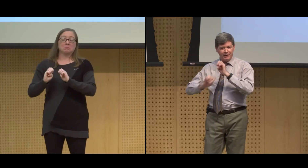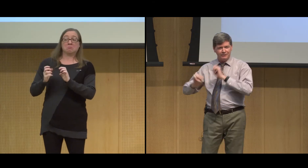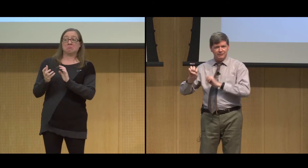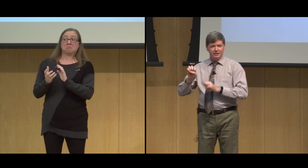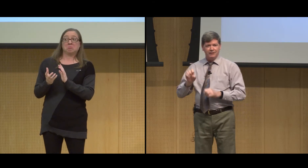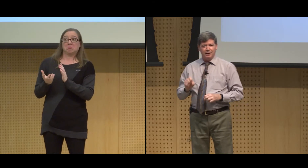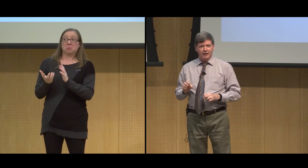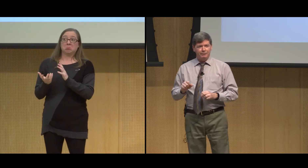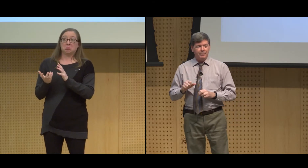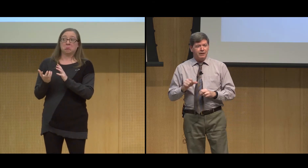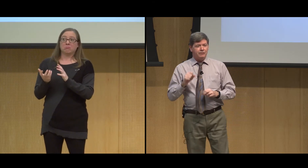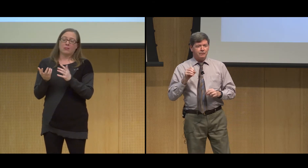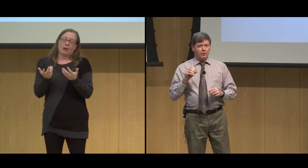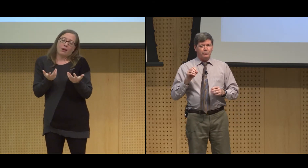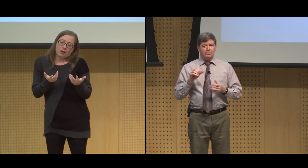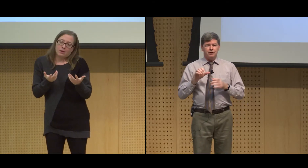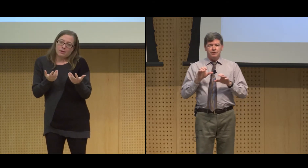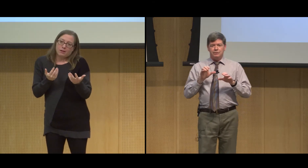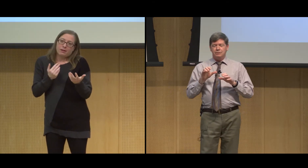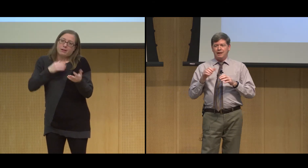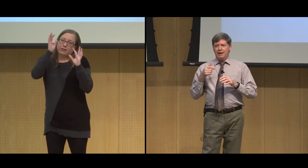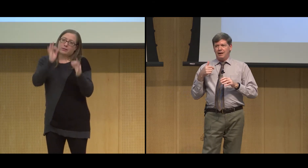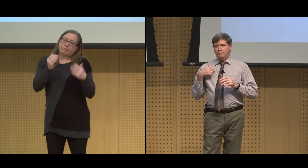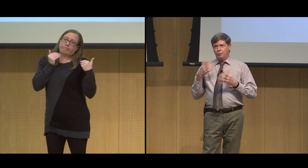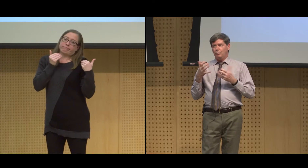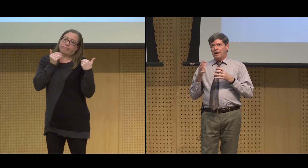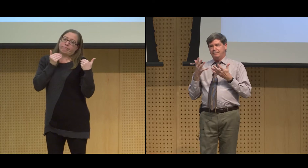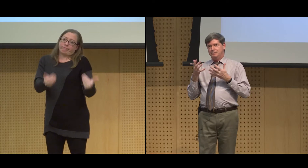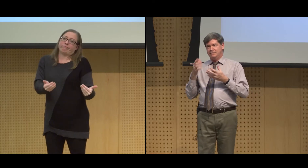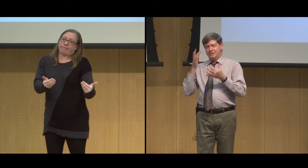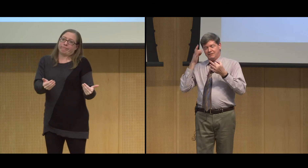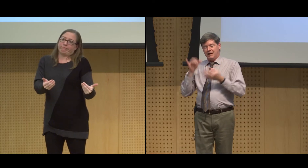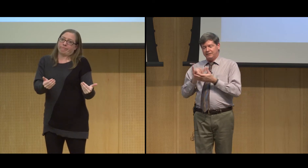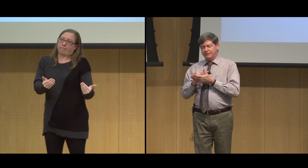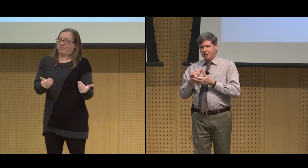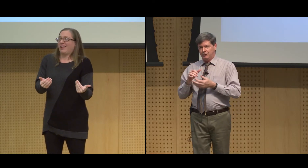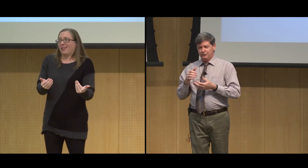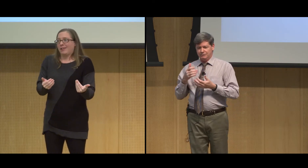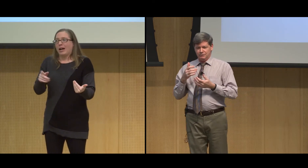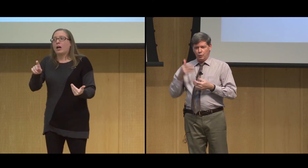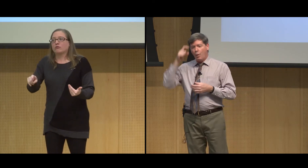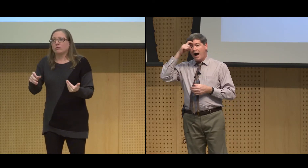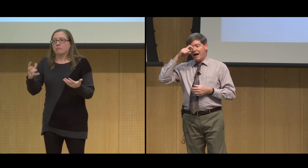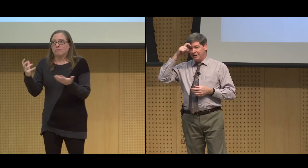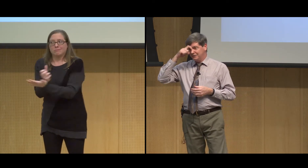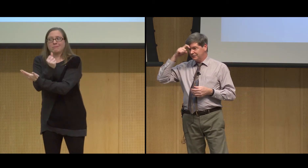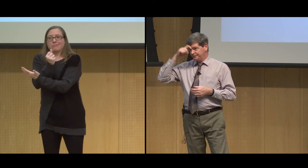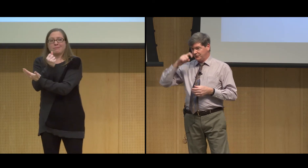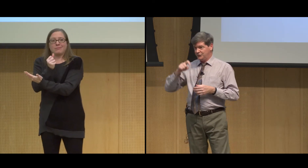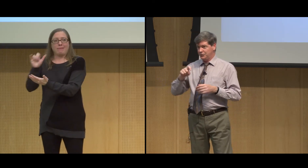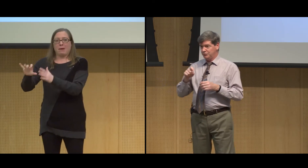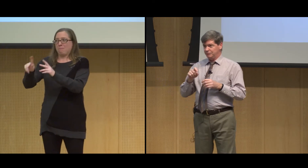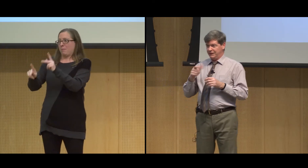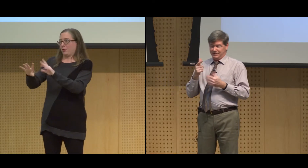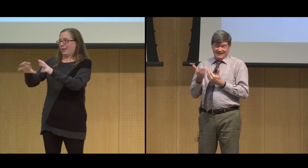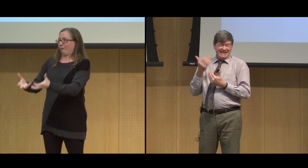Um, so, I--I decided that that was wise to--and easy--